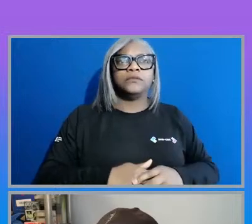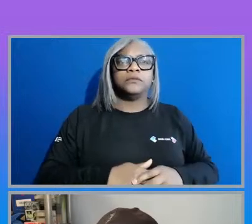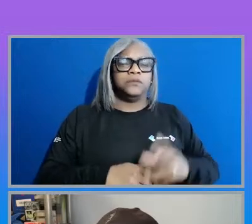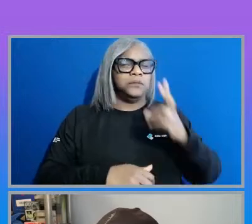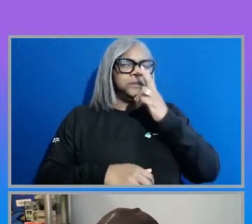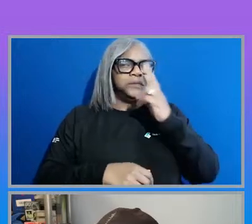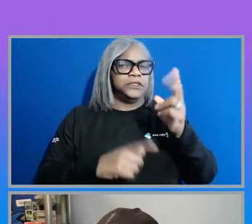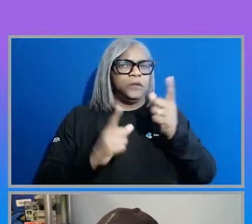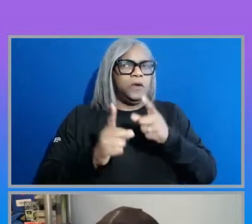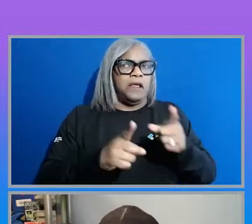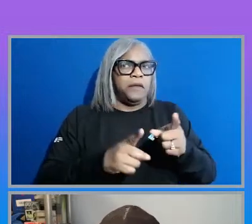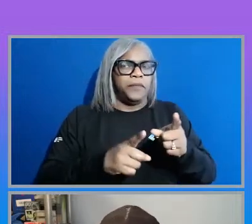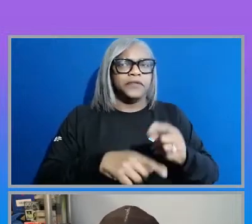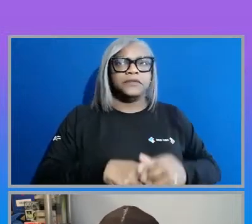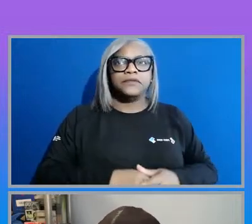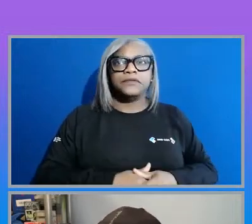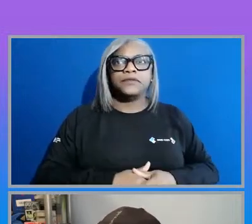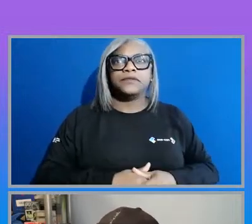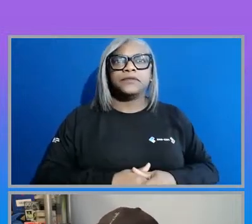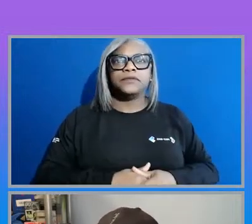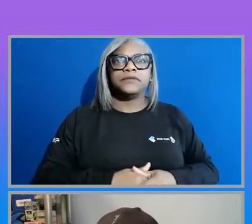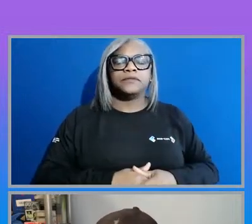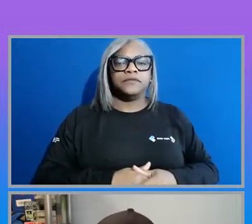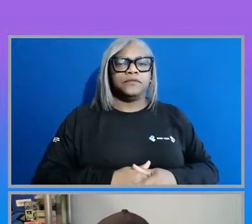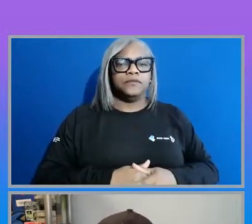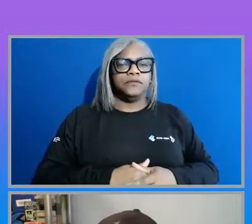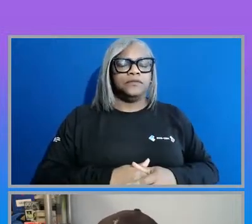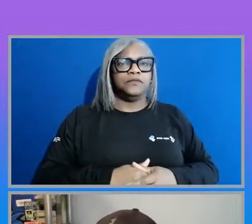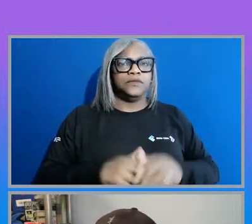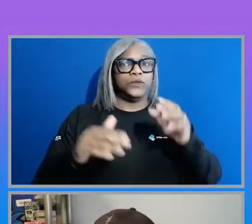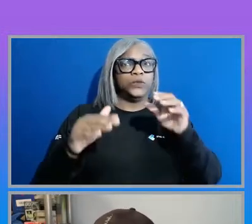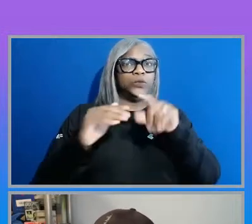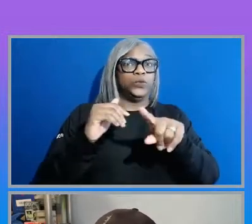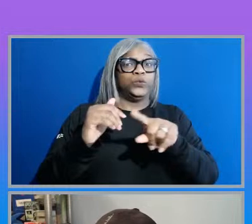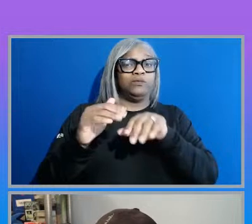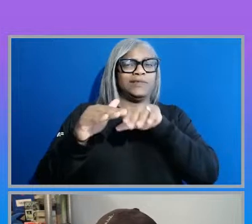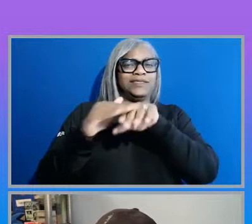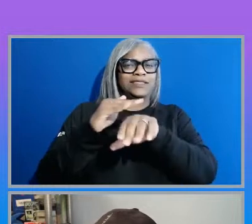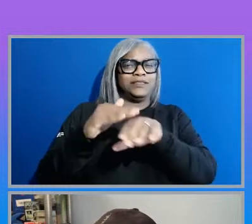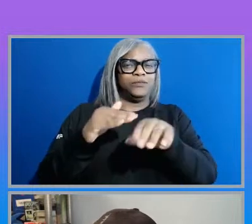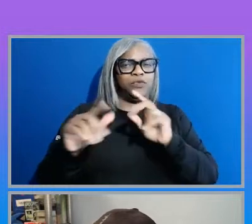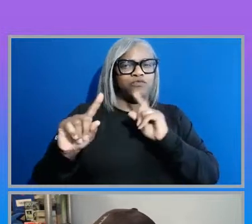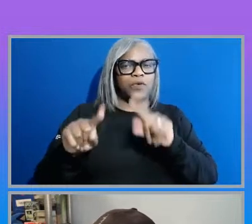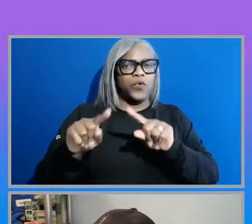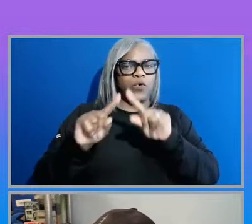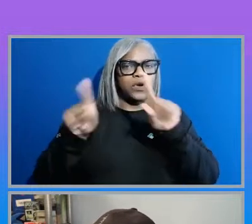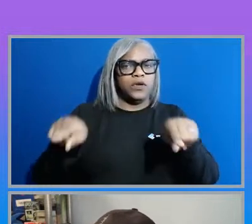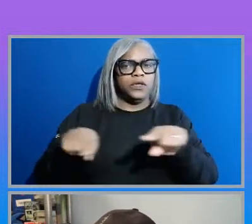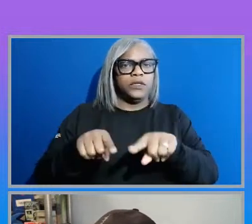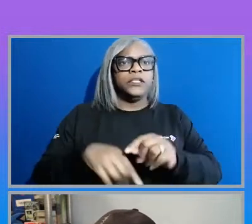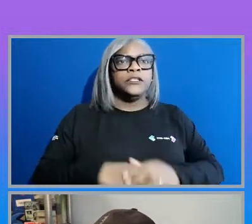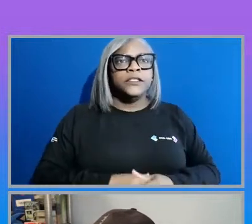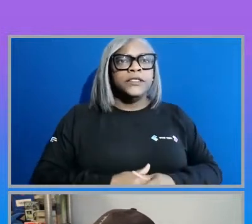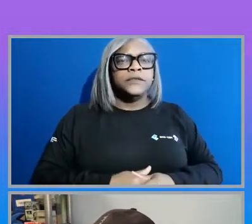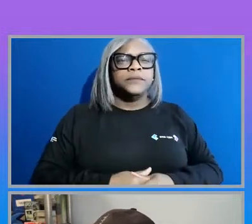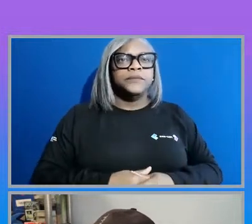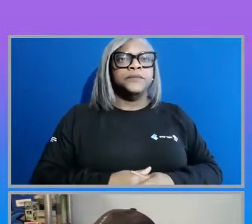So let's go and do that and see what see what happens to see what happens to my accessibility report. All right. So I'm going